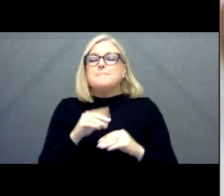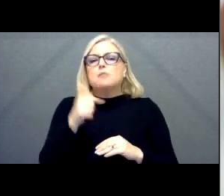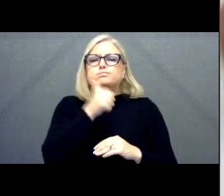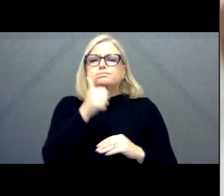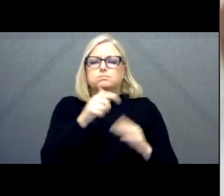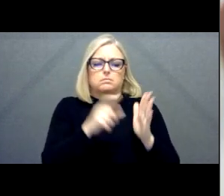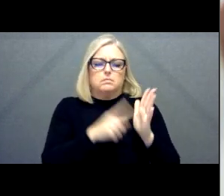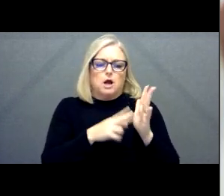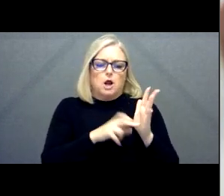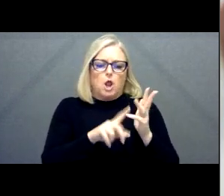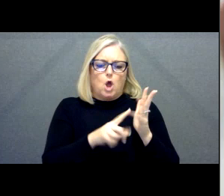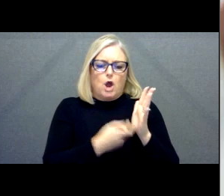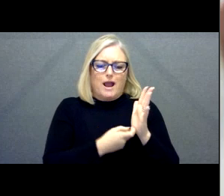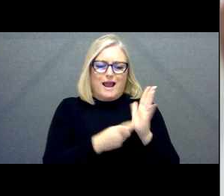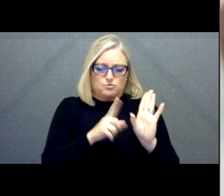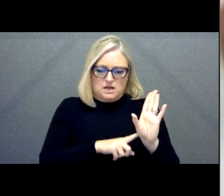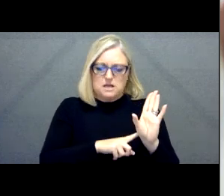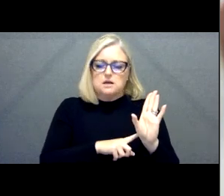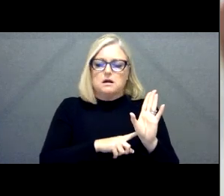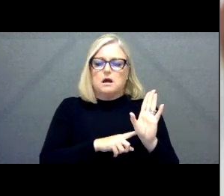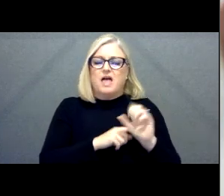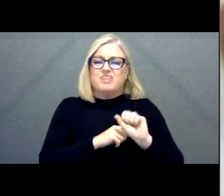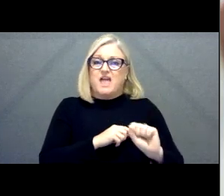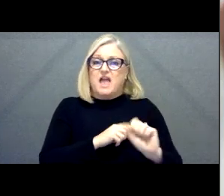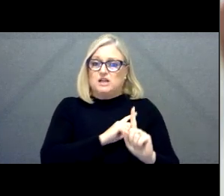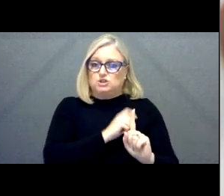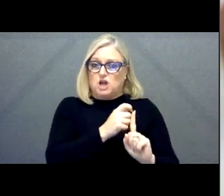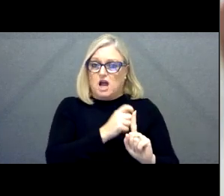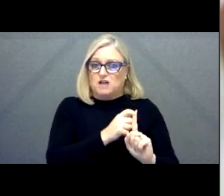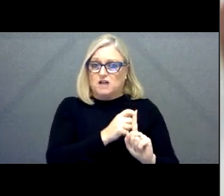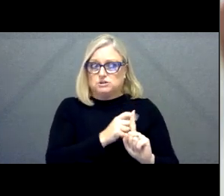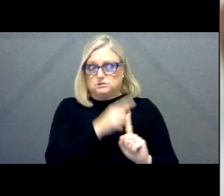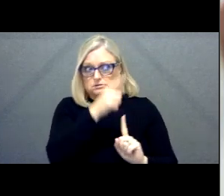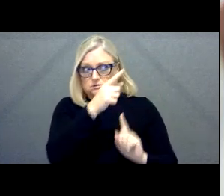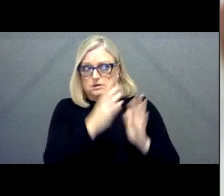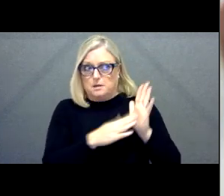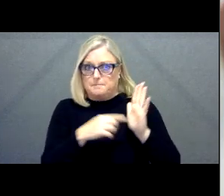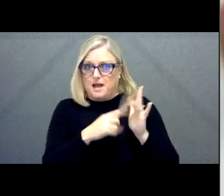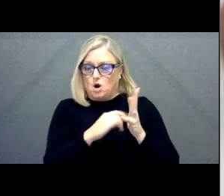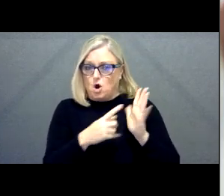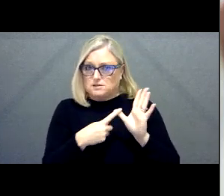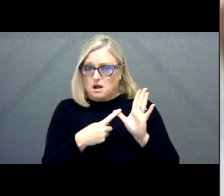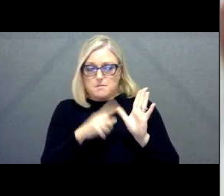Mount Isa and um isn't um able to get into Mount Isa for the benefit of Court Link the Court Link